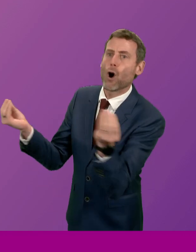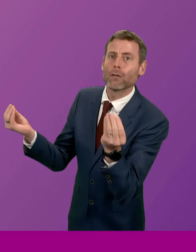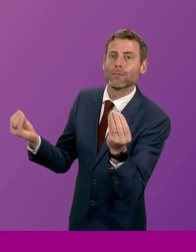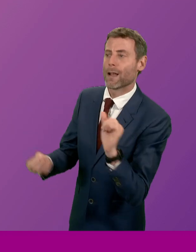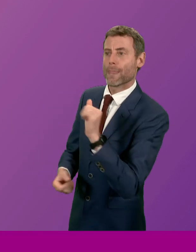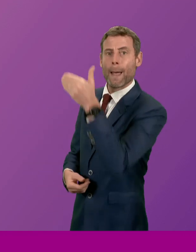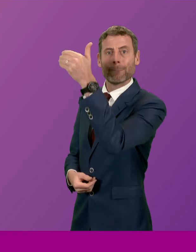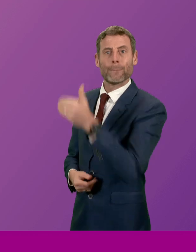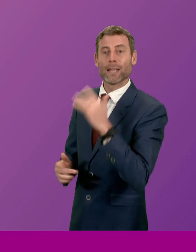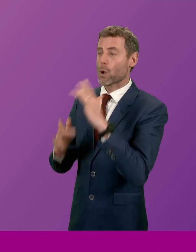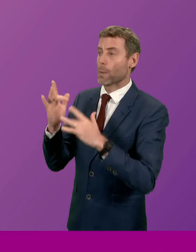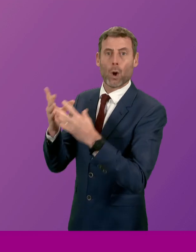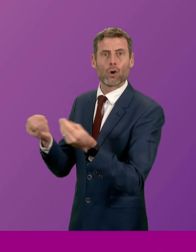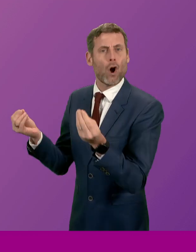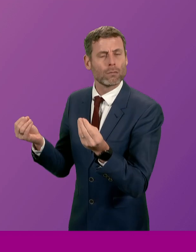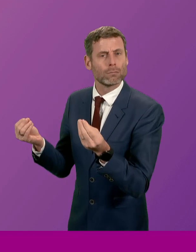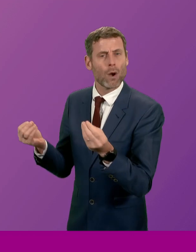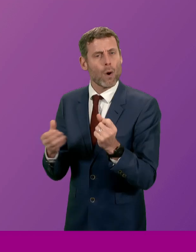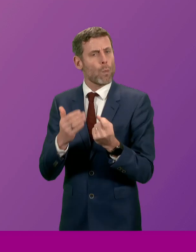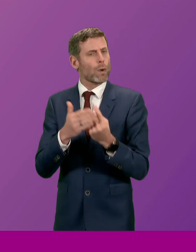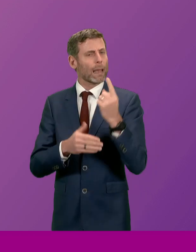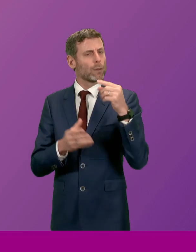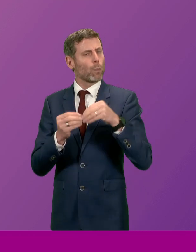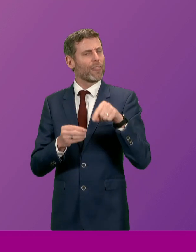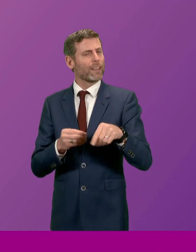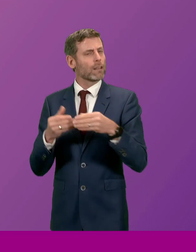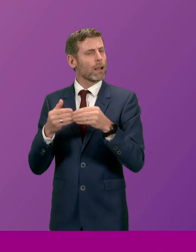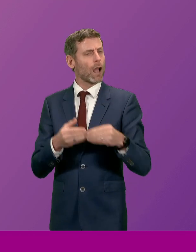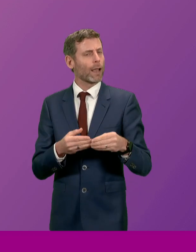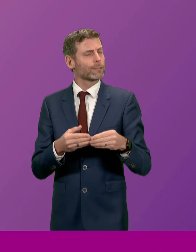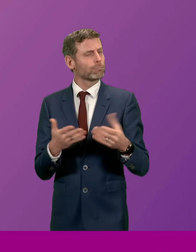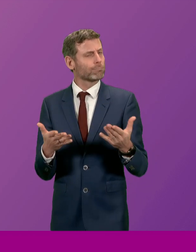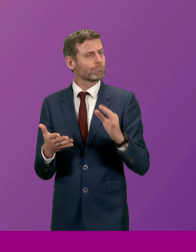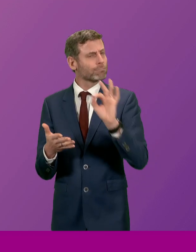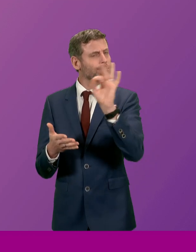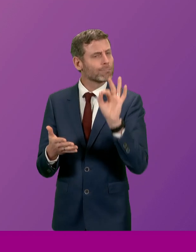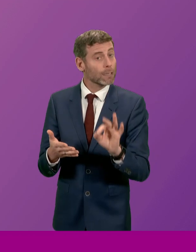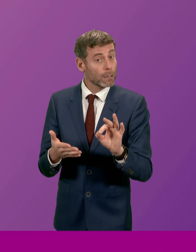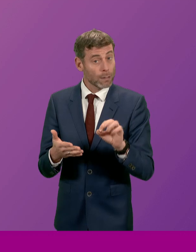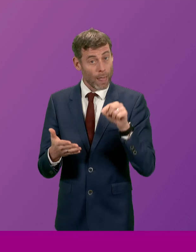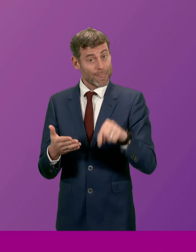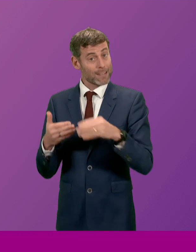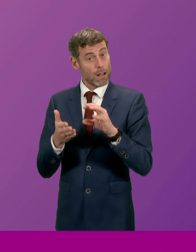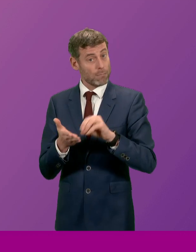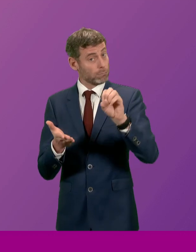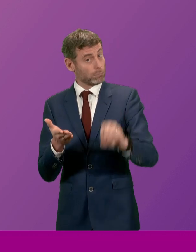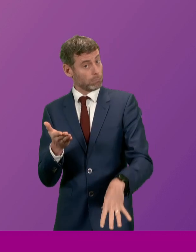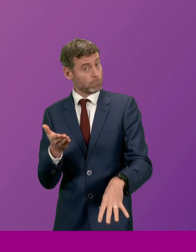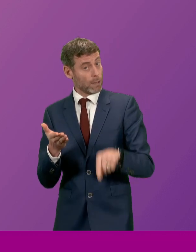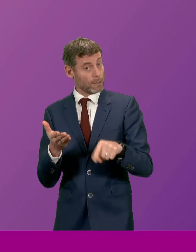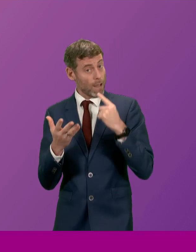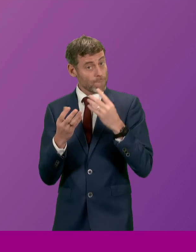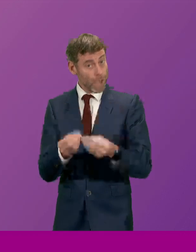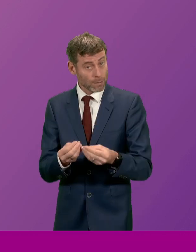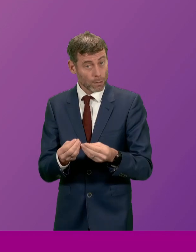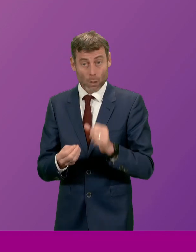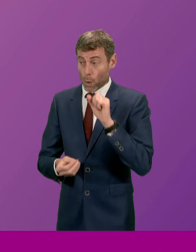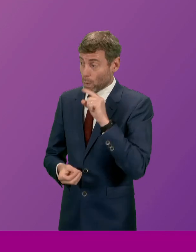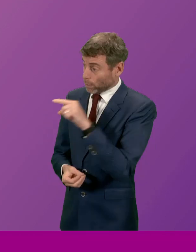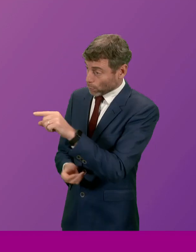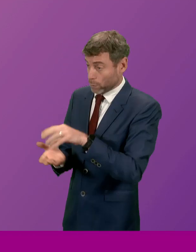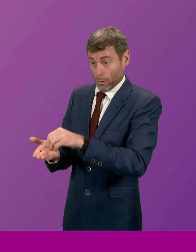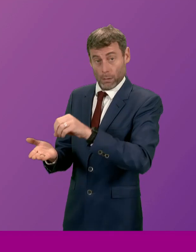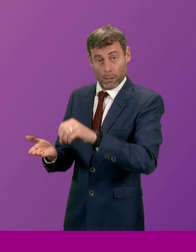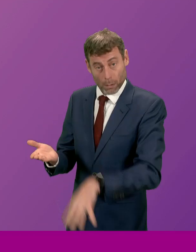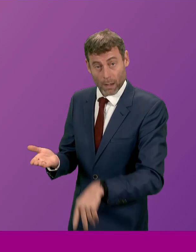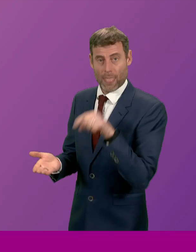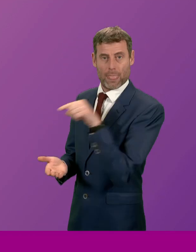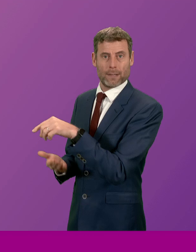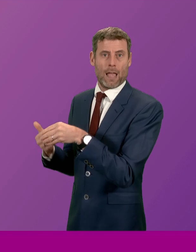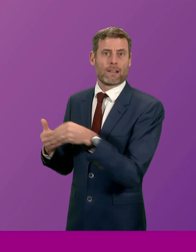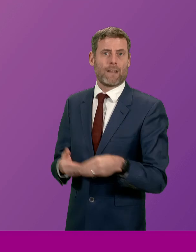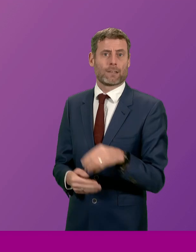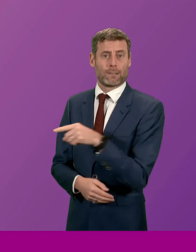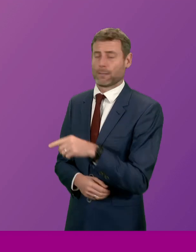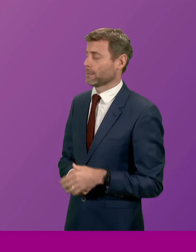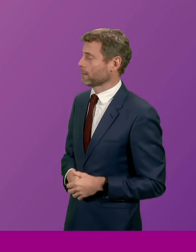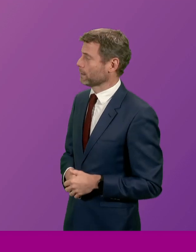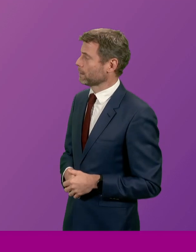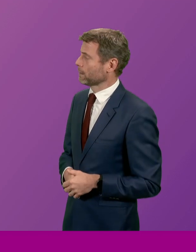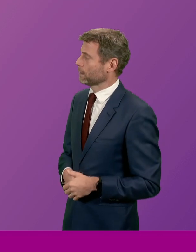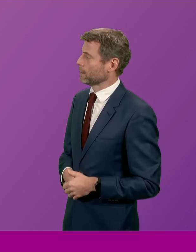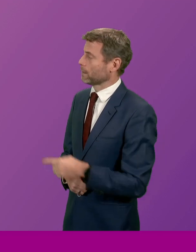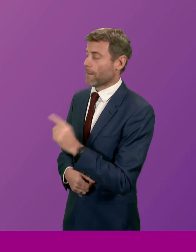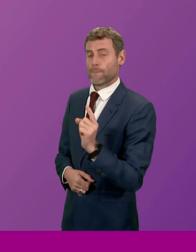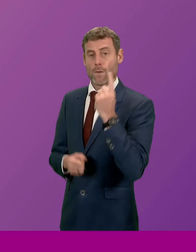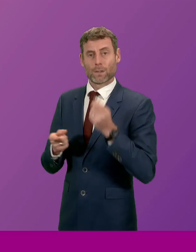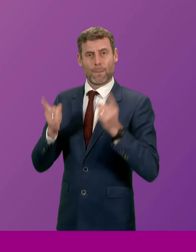deleted. Has that guidance been scrapped? If it has not, will John Swinney scrap it?